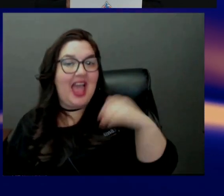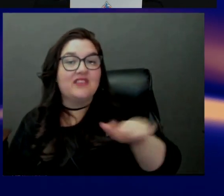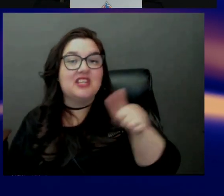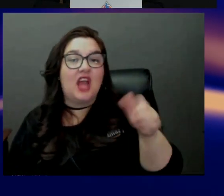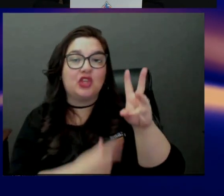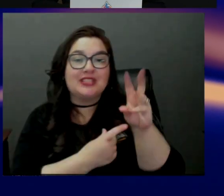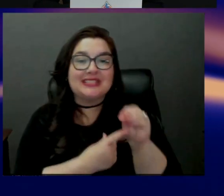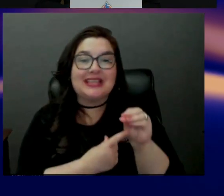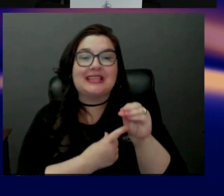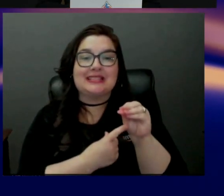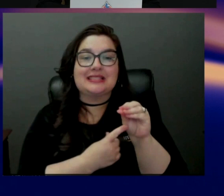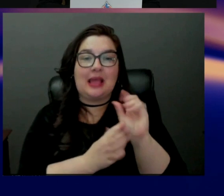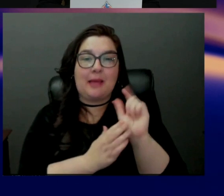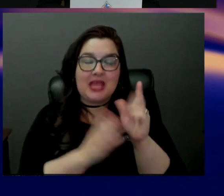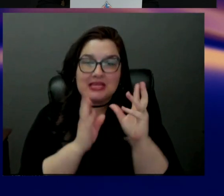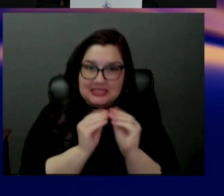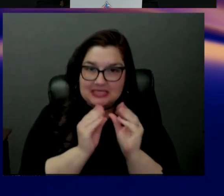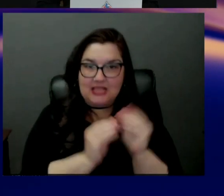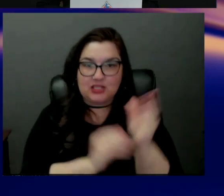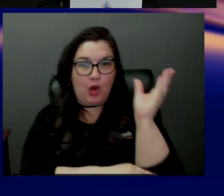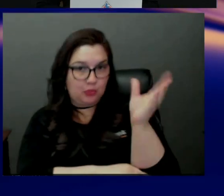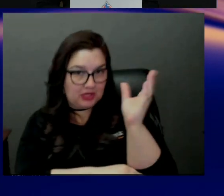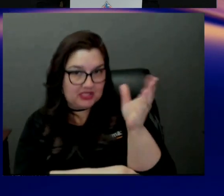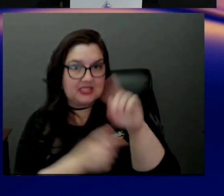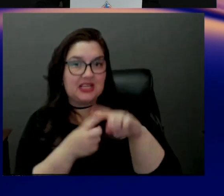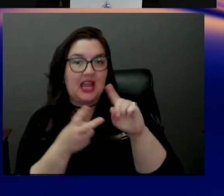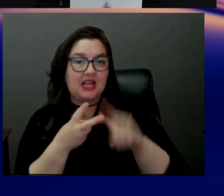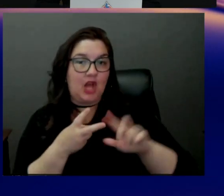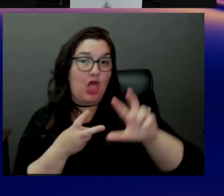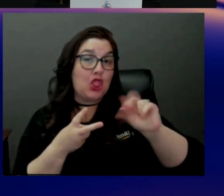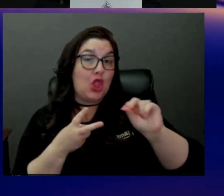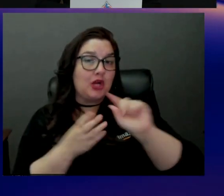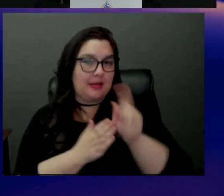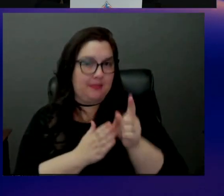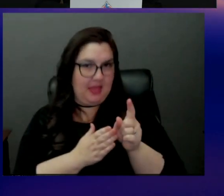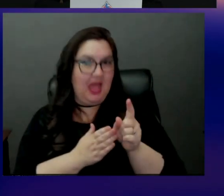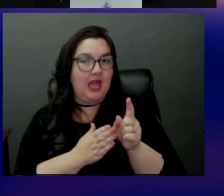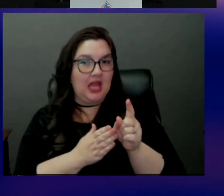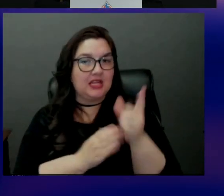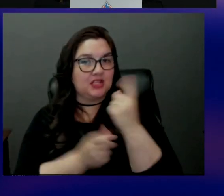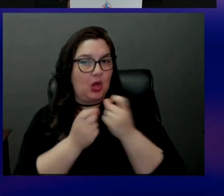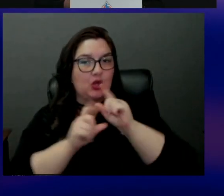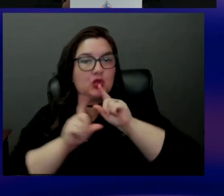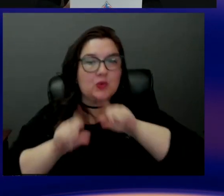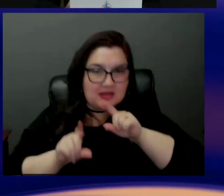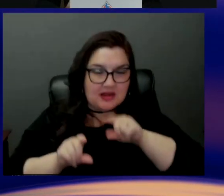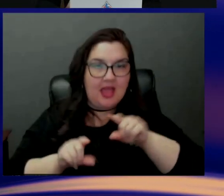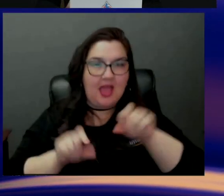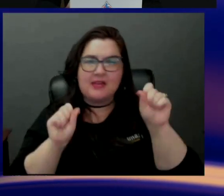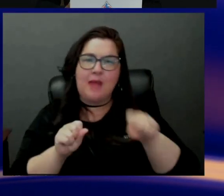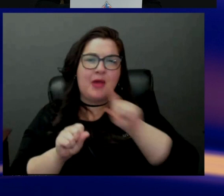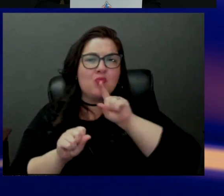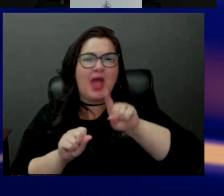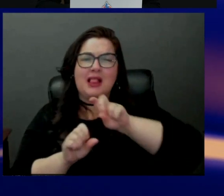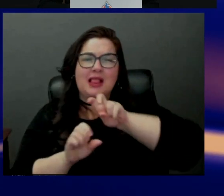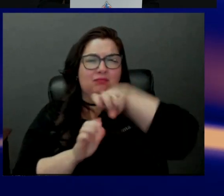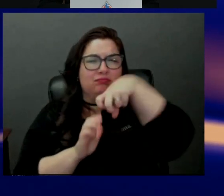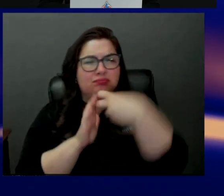of presentation and 30 minutes of Q&A. We have the ability to dive deeper into AWS infrastructure